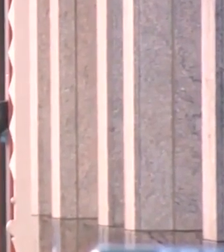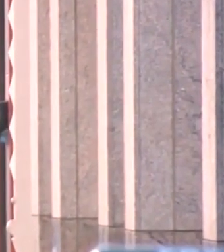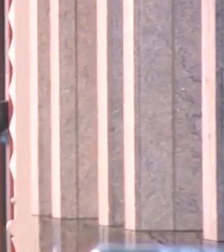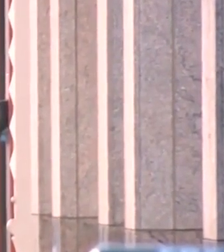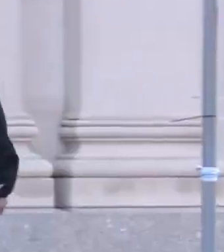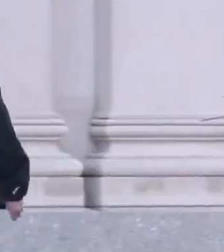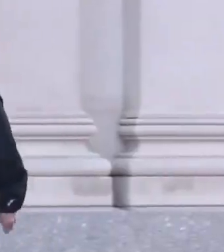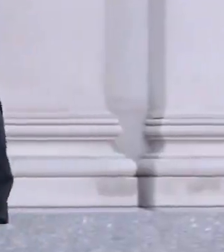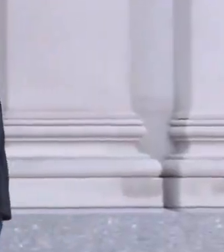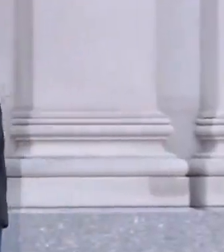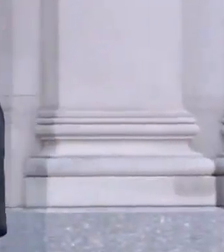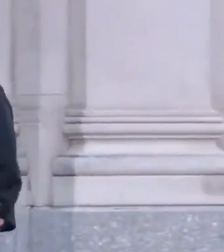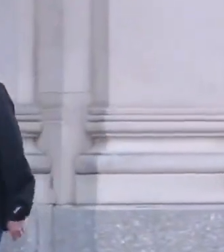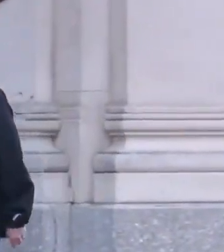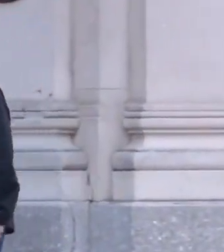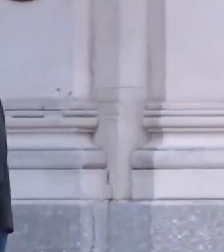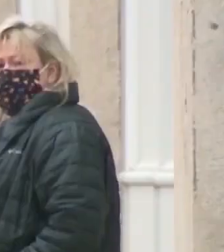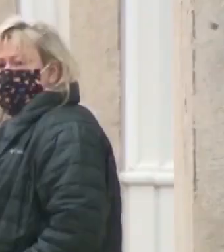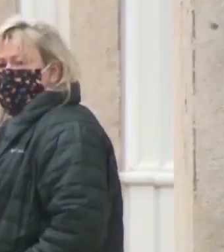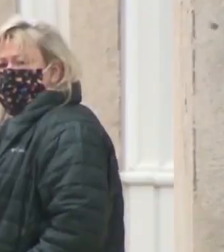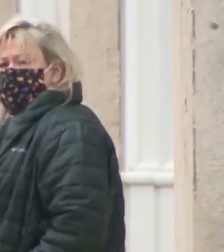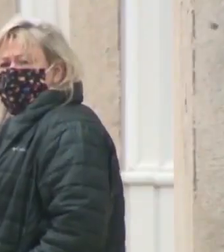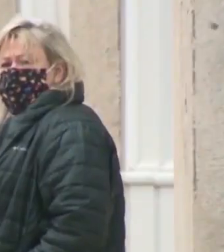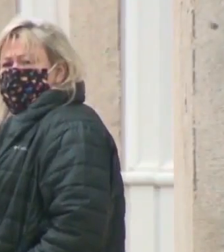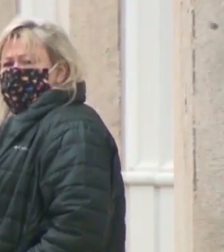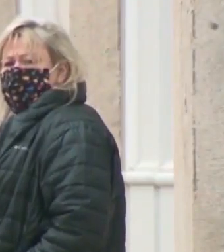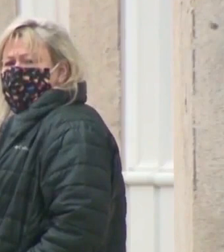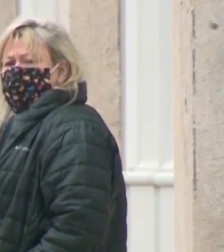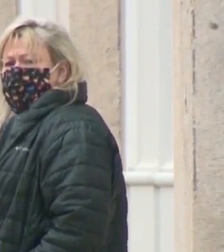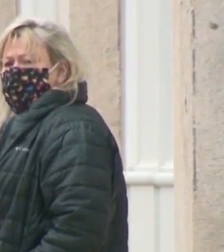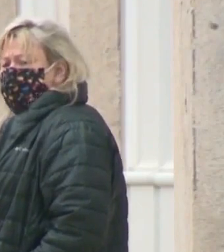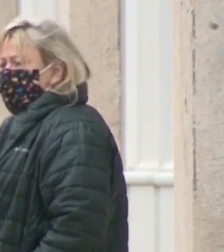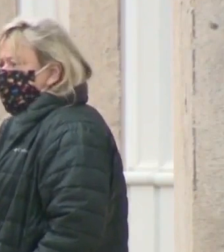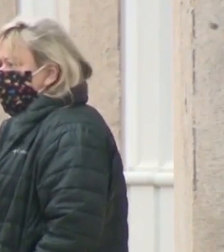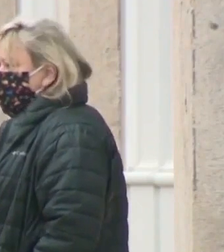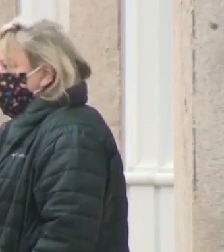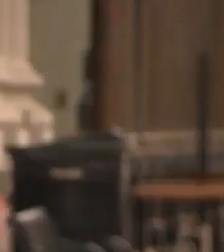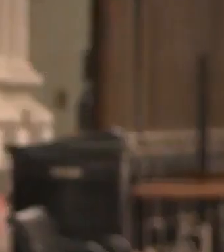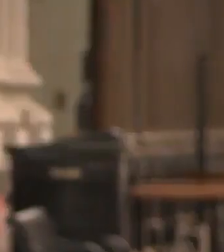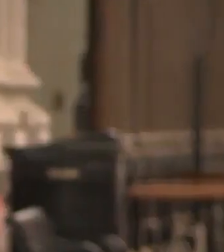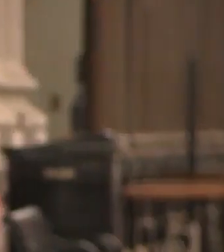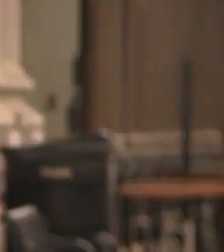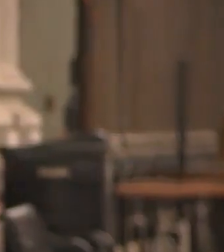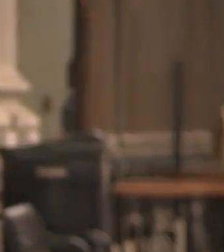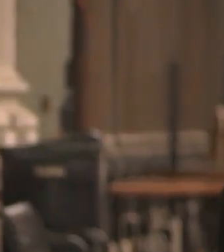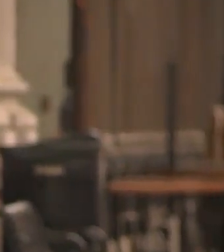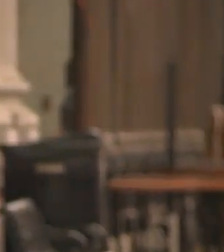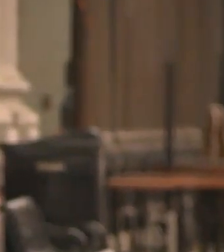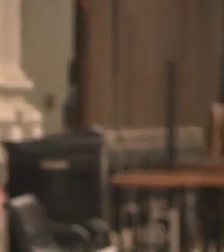PEOPLE CAN DO RIGHT NOW TO PROTECT THEMSELVES, TO PROTECT THEIR FAMILIES, TO PROTECT THEIR COMMUNITIES 7:10 XXXXX> (MASK BROLL) DR. CHAN IS STILL URGING